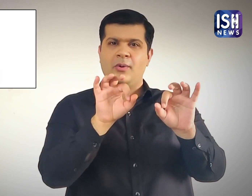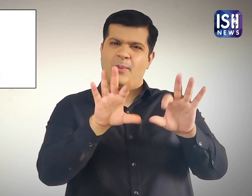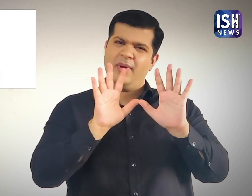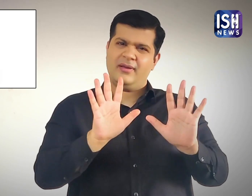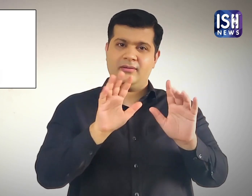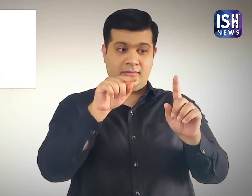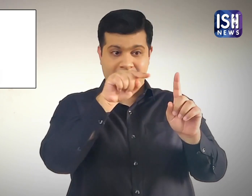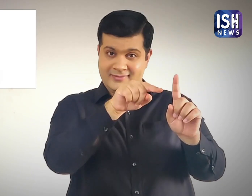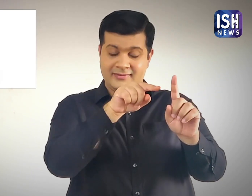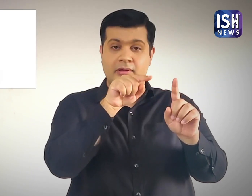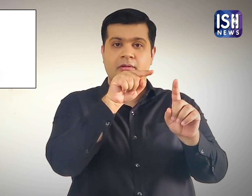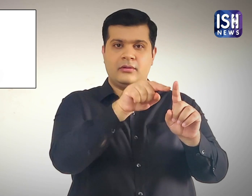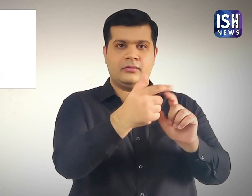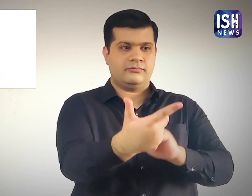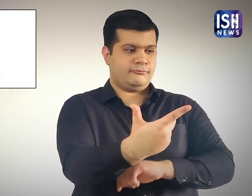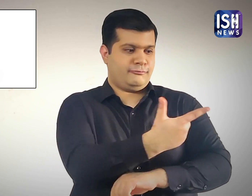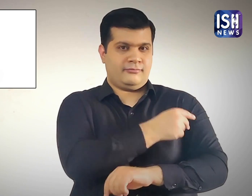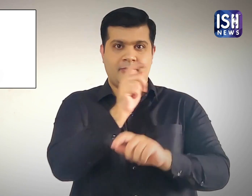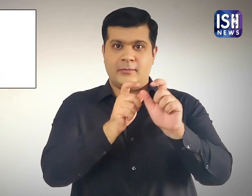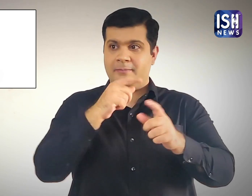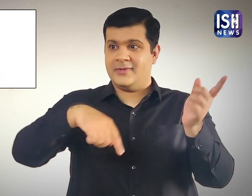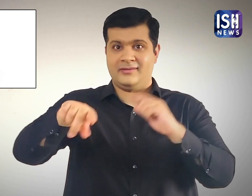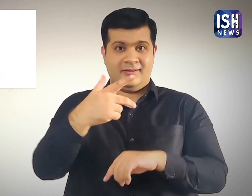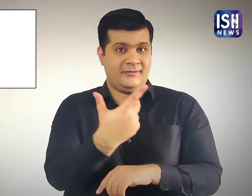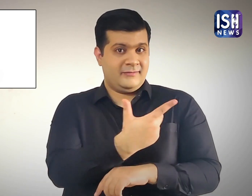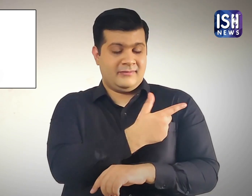This weakened virus is then injected as the vaccine